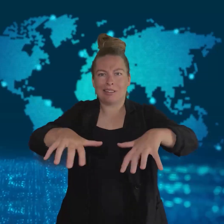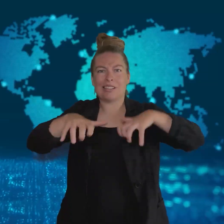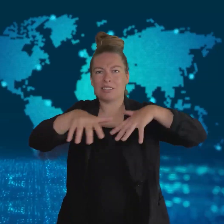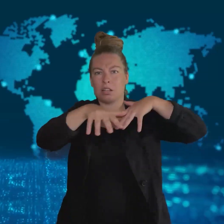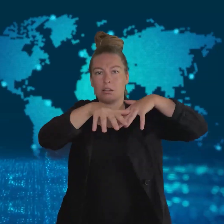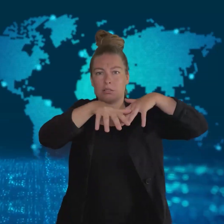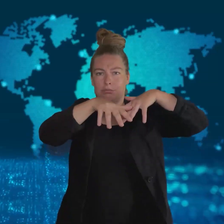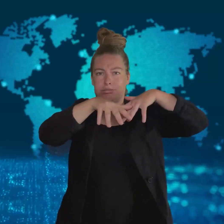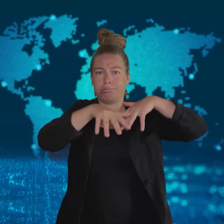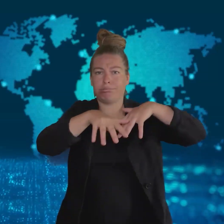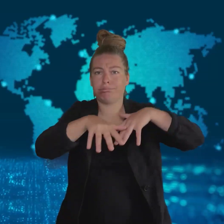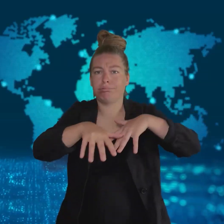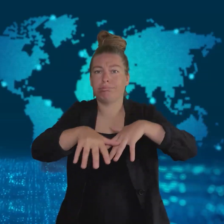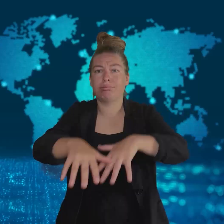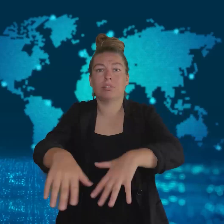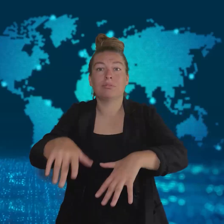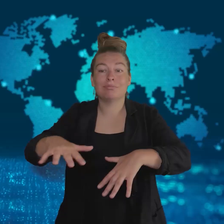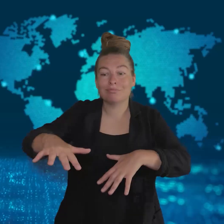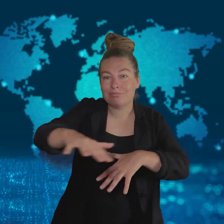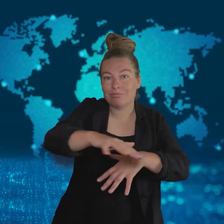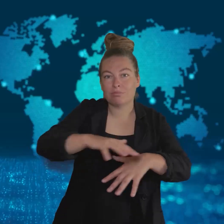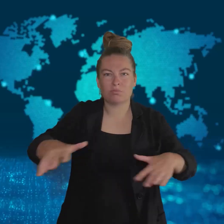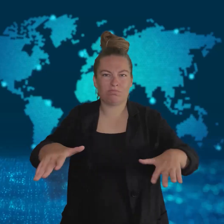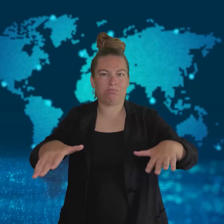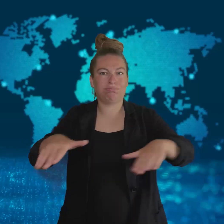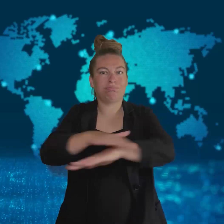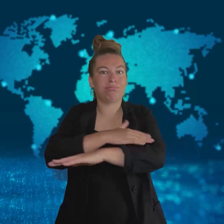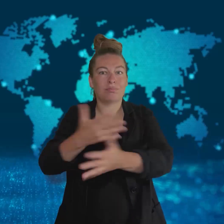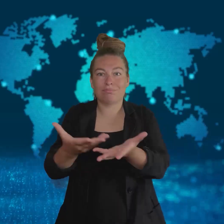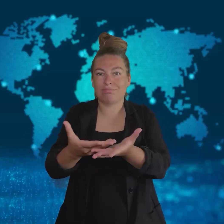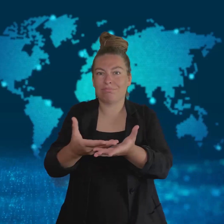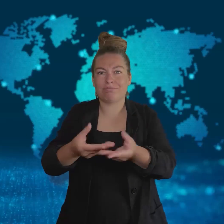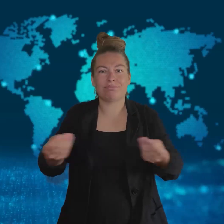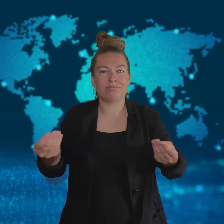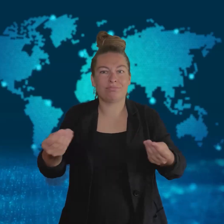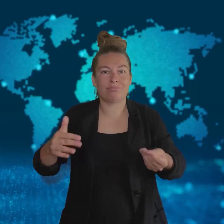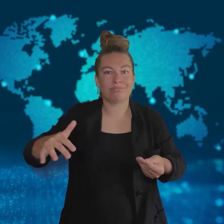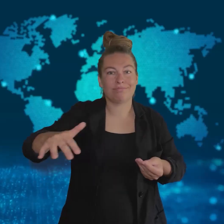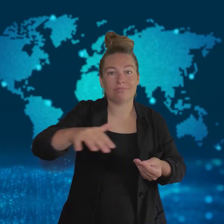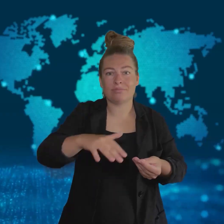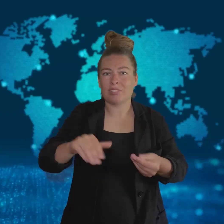The village of Blatten was in the Swiss Alps.